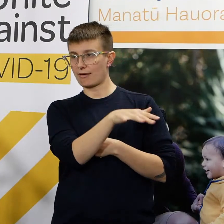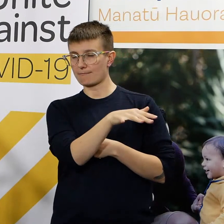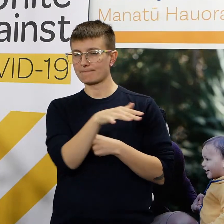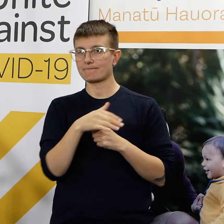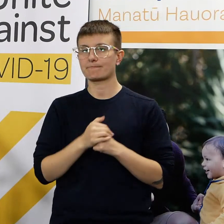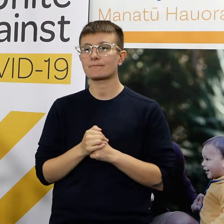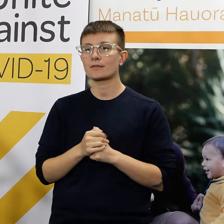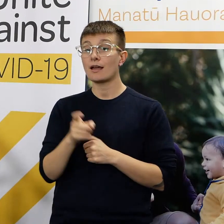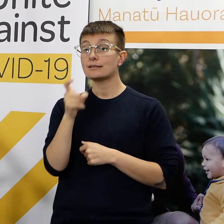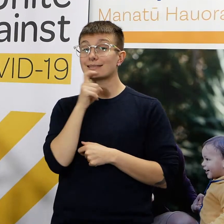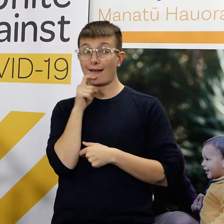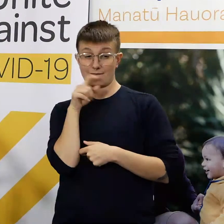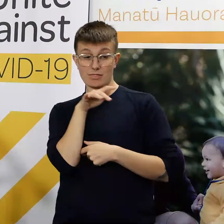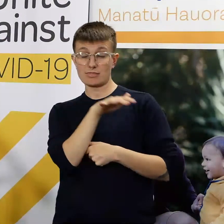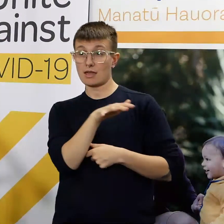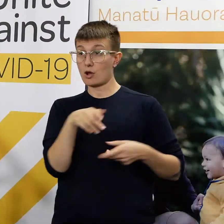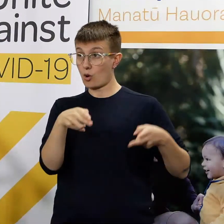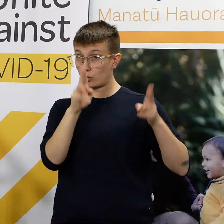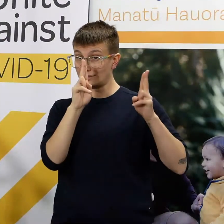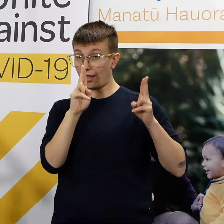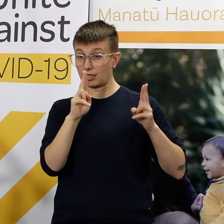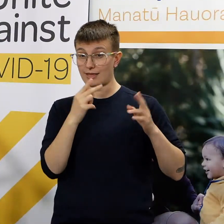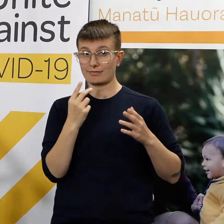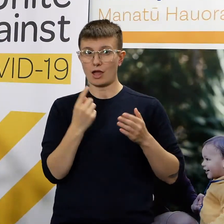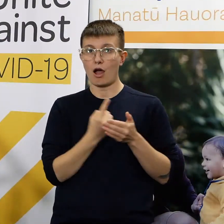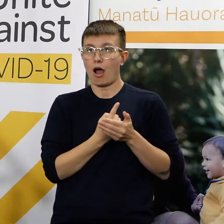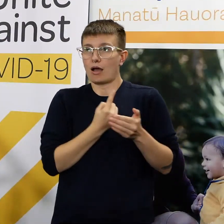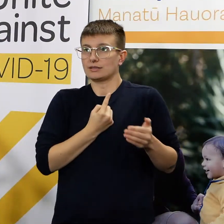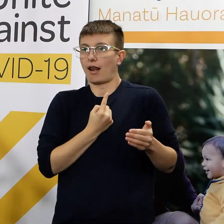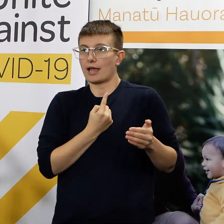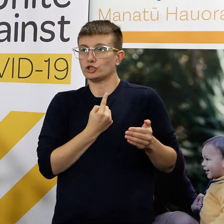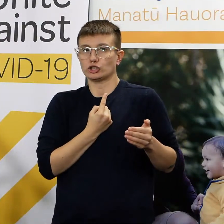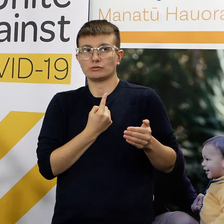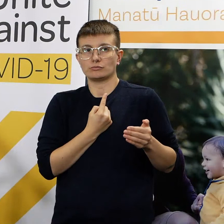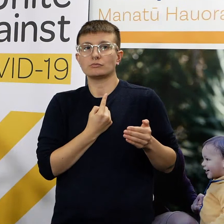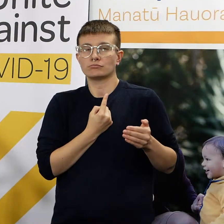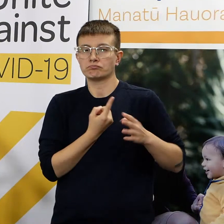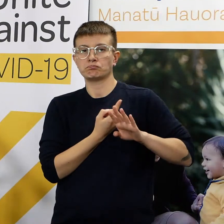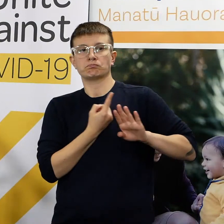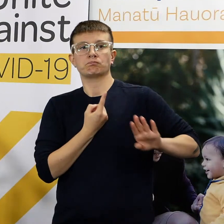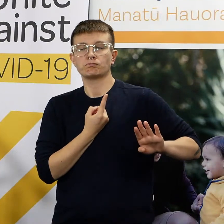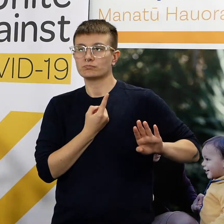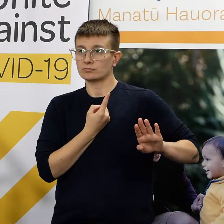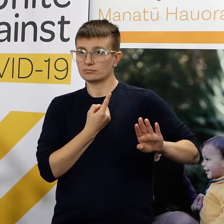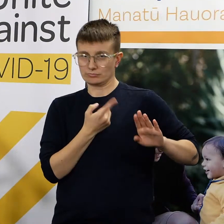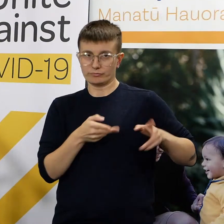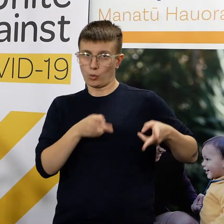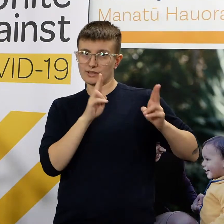as I mentioned who had close contact during the period or any contact with the woman will be stood down and tested.